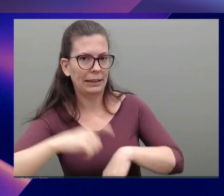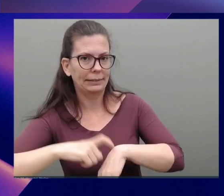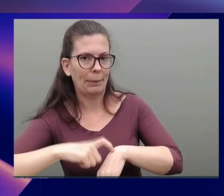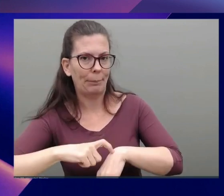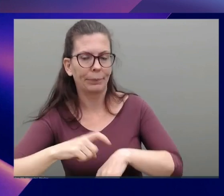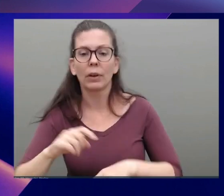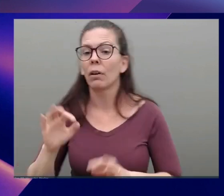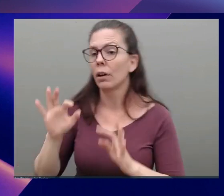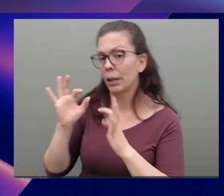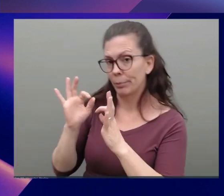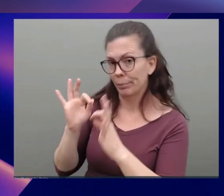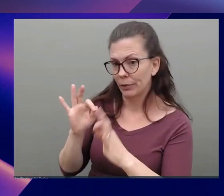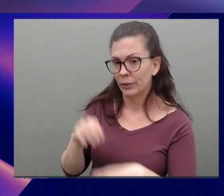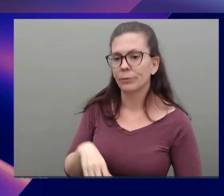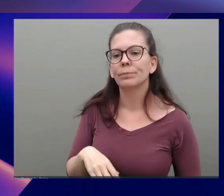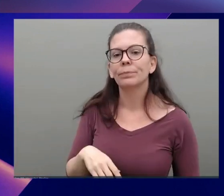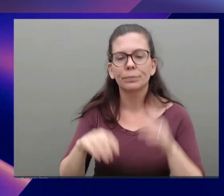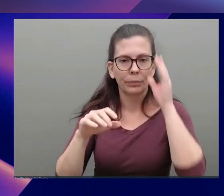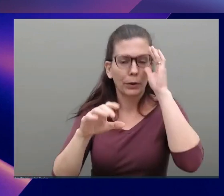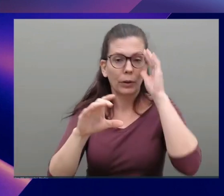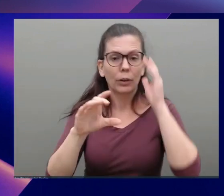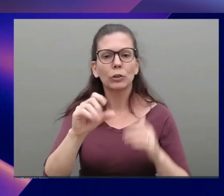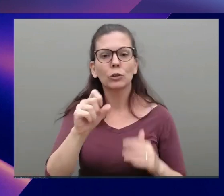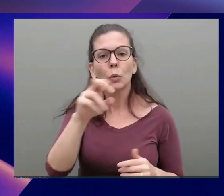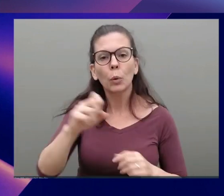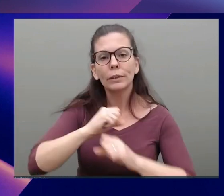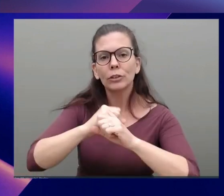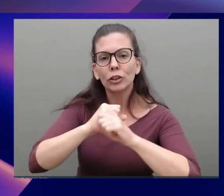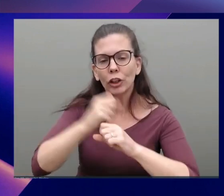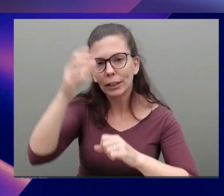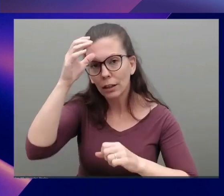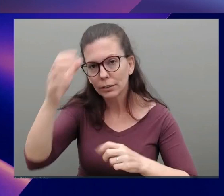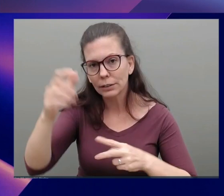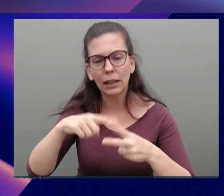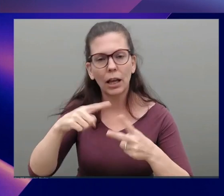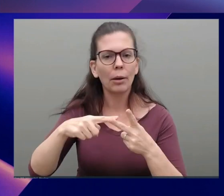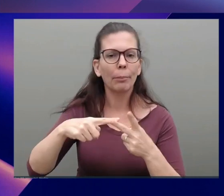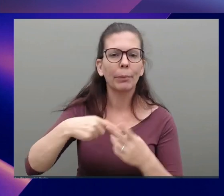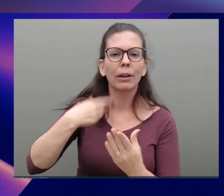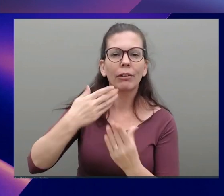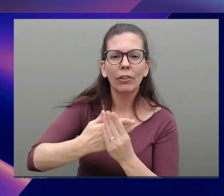There is Core Security Concepts, there are File Systems in the Cloud, so there are lots of assessments where we can get access